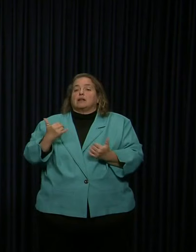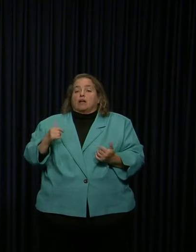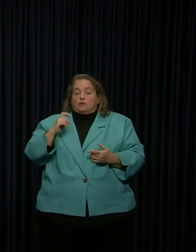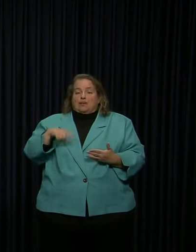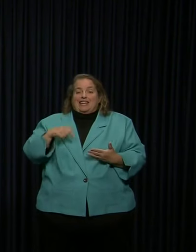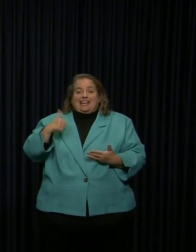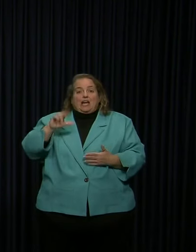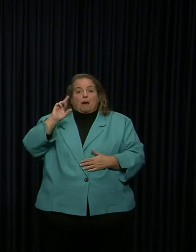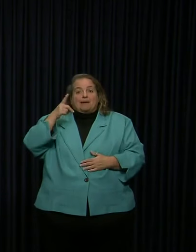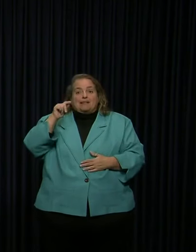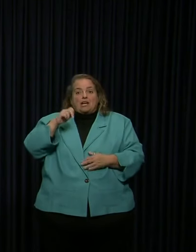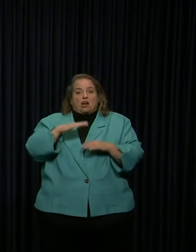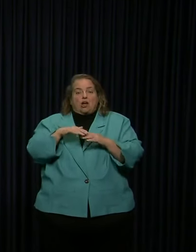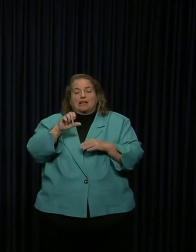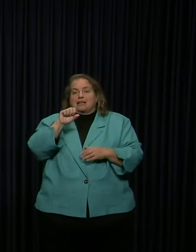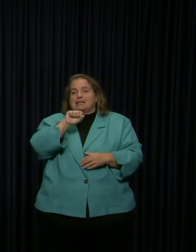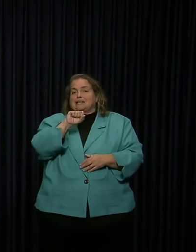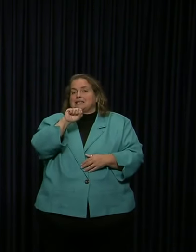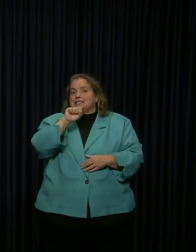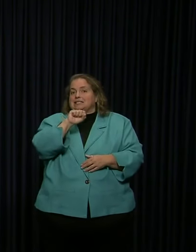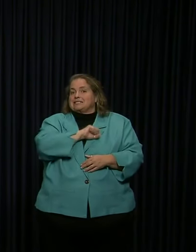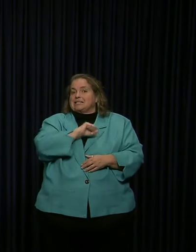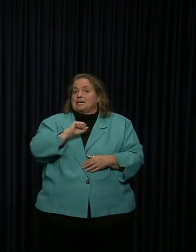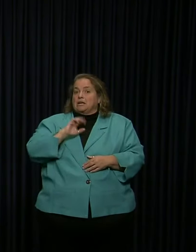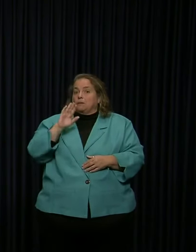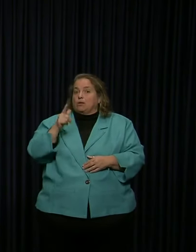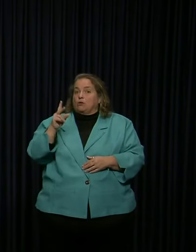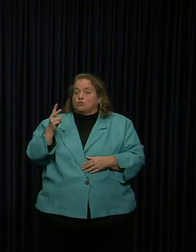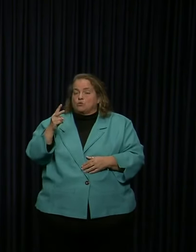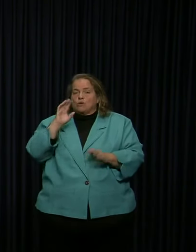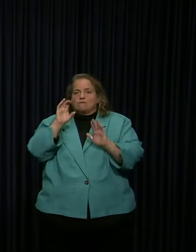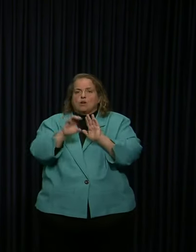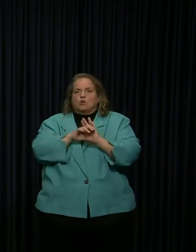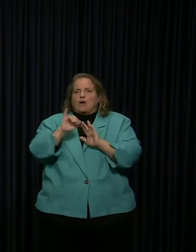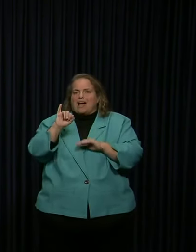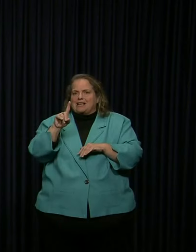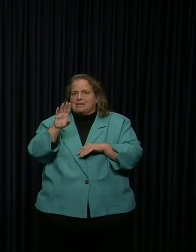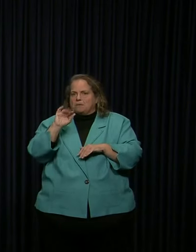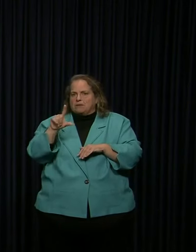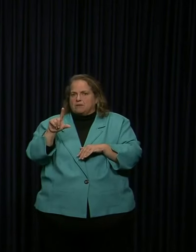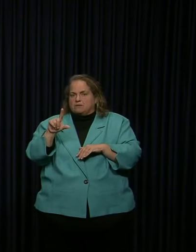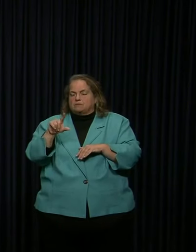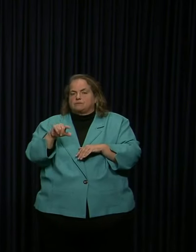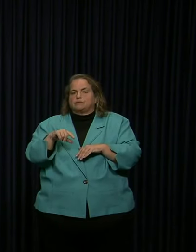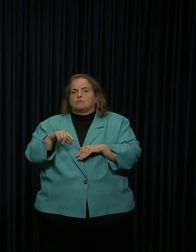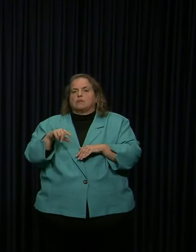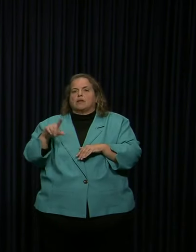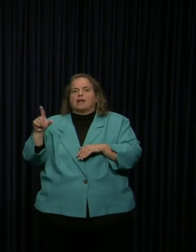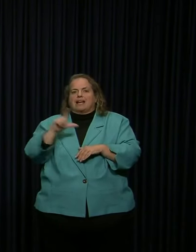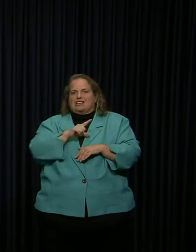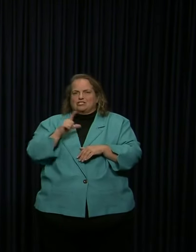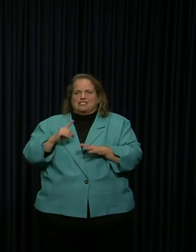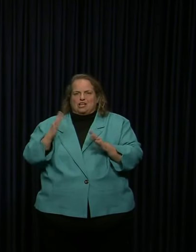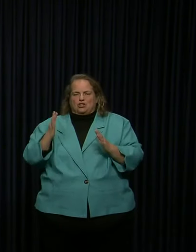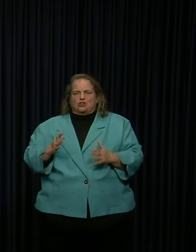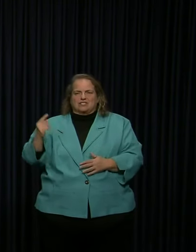LET'S NOT CREATE A RULE AT A TIME WHEN NOBODY CAN SATISFY THE RULE.